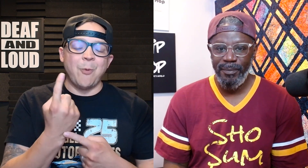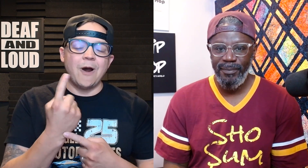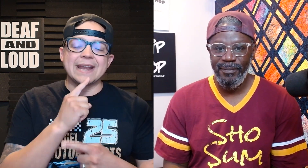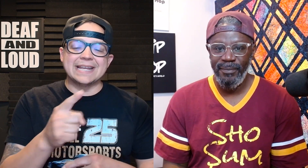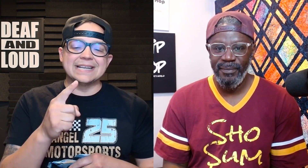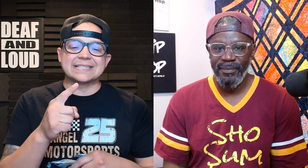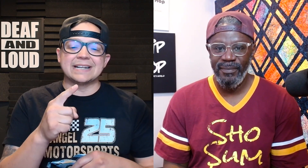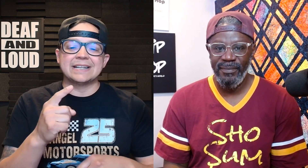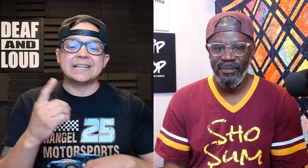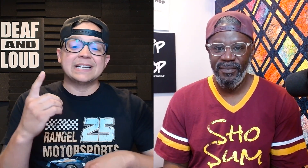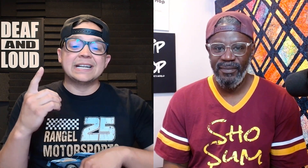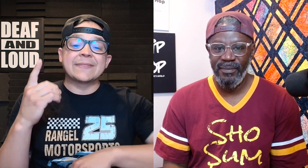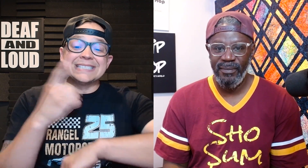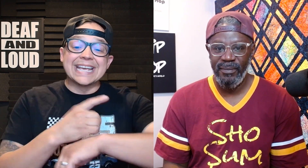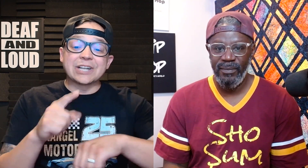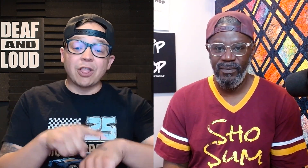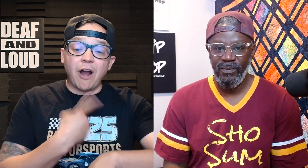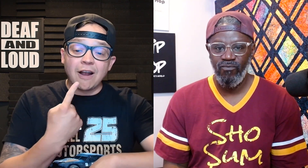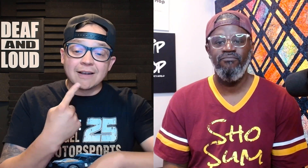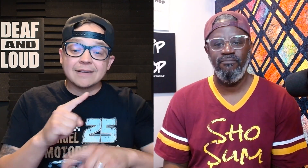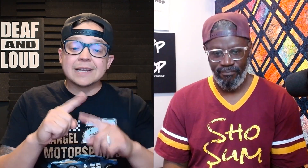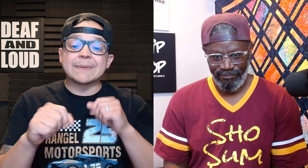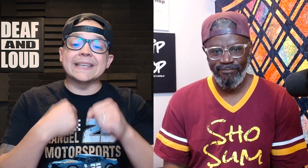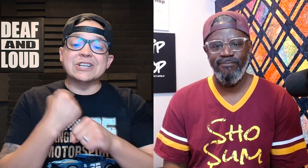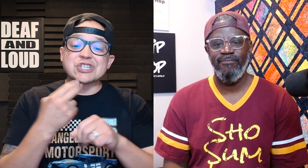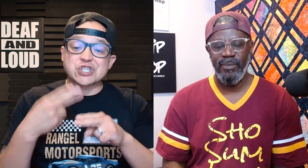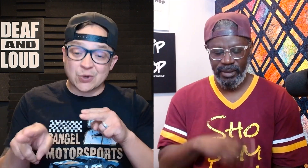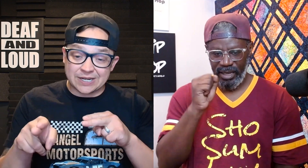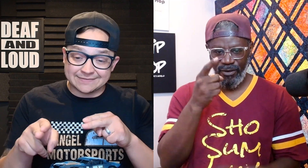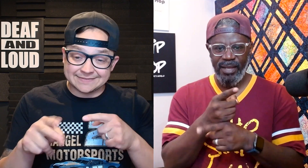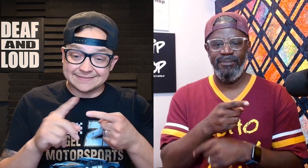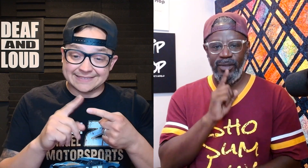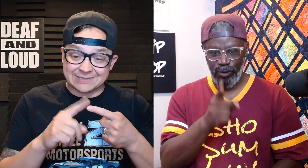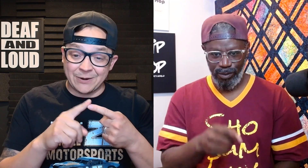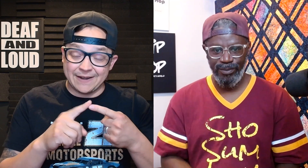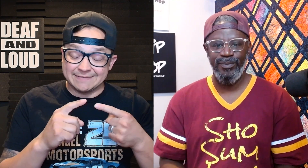One is the days are long, but the years are short. That's right. That's right.